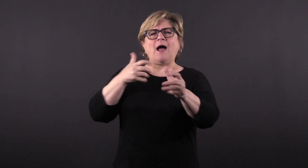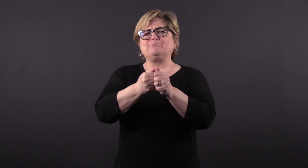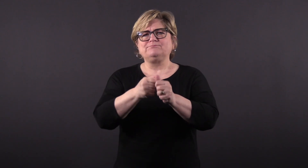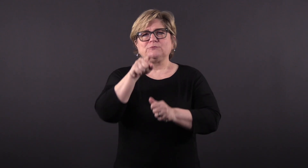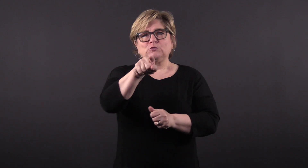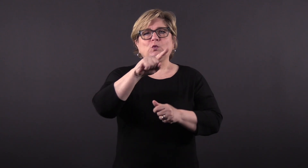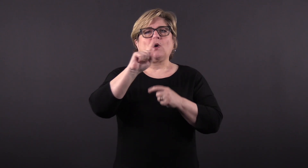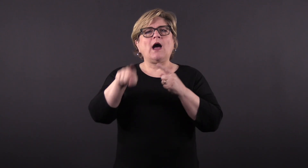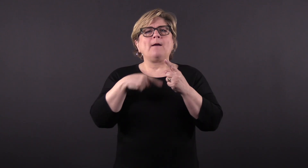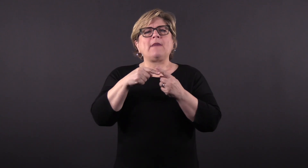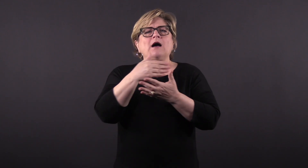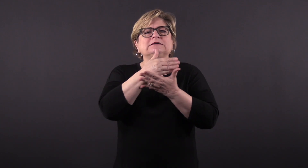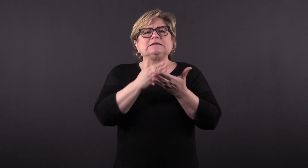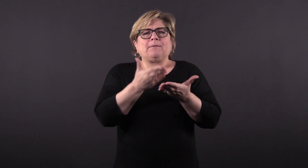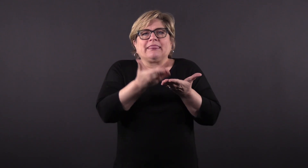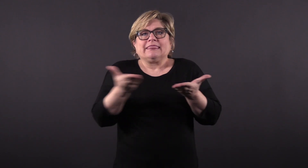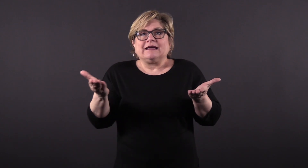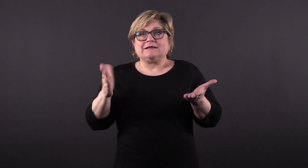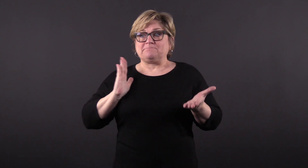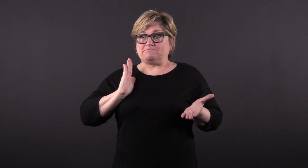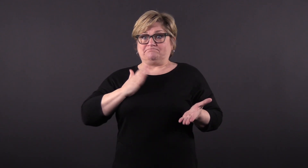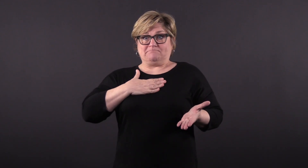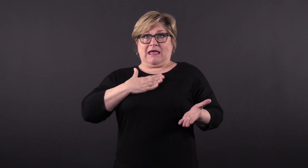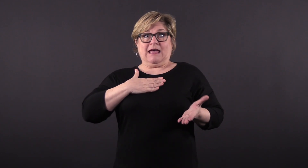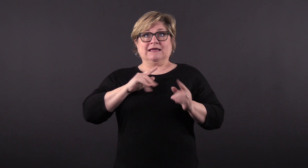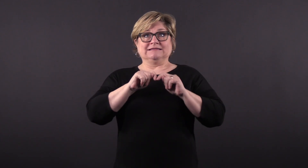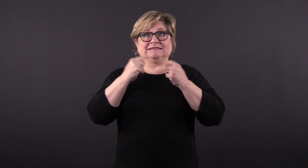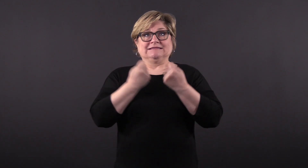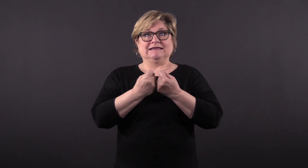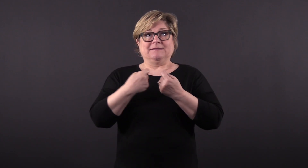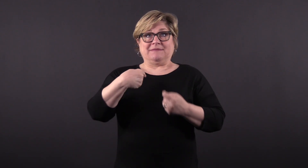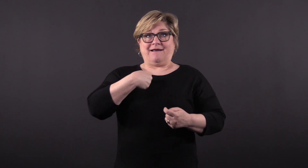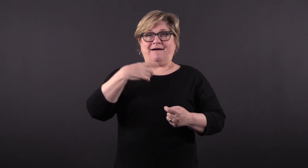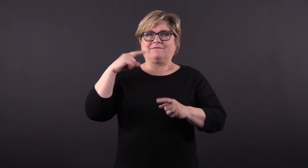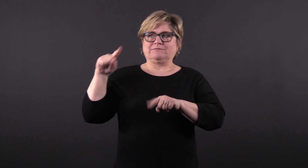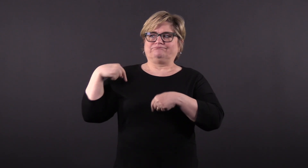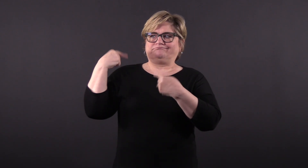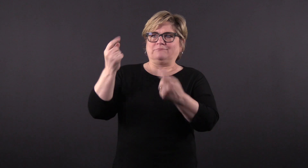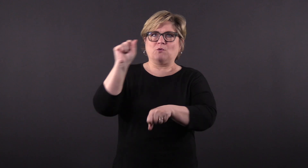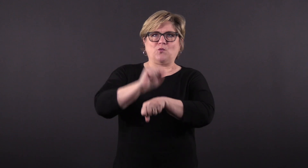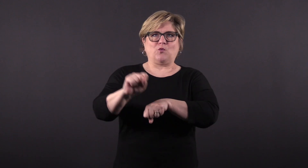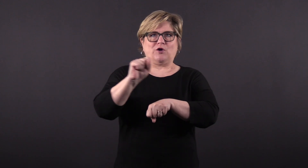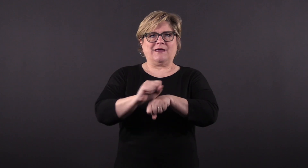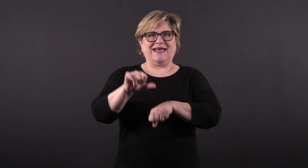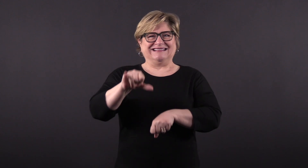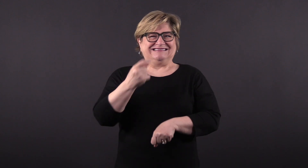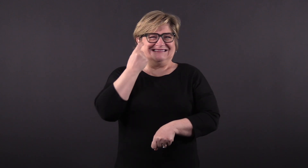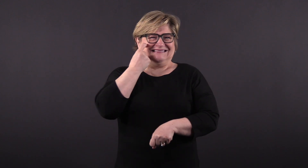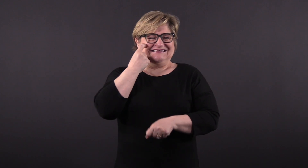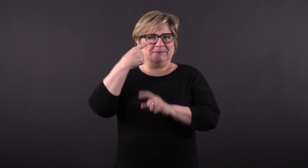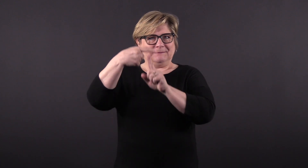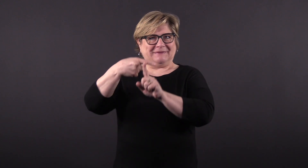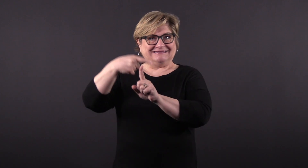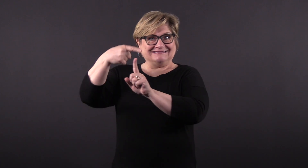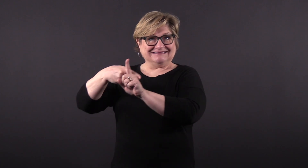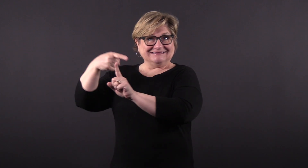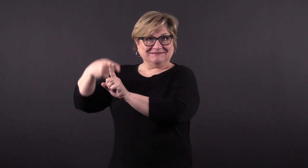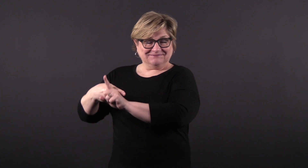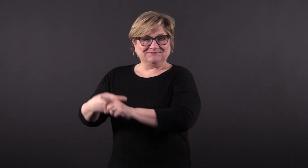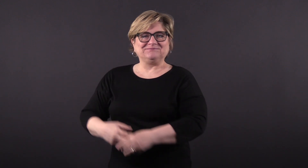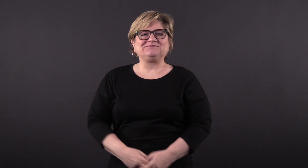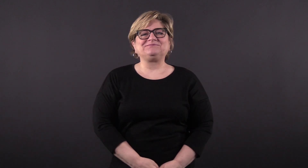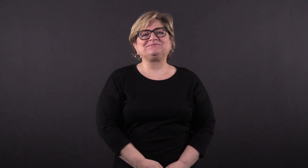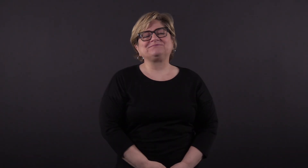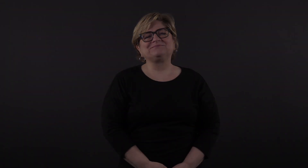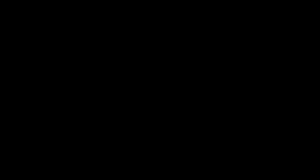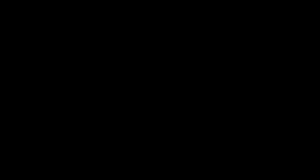I’ll update you about some of the things my team has been working on these recent months.